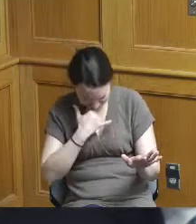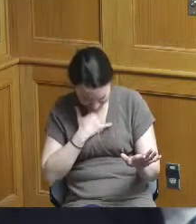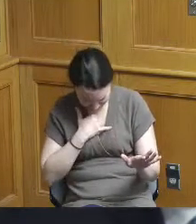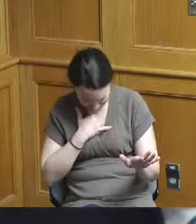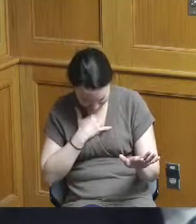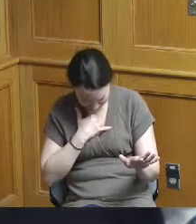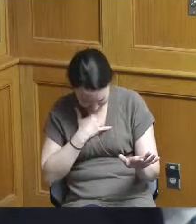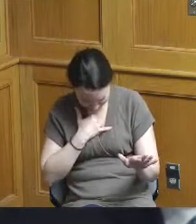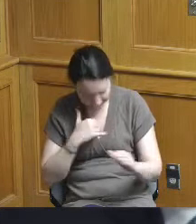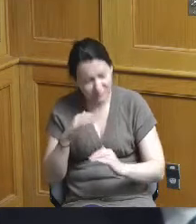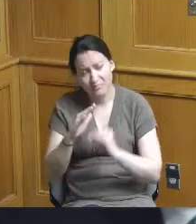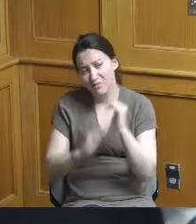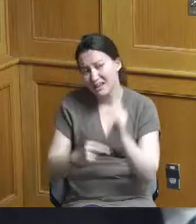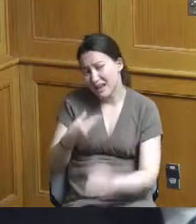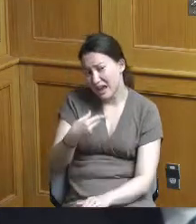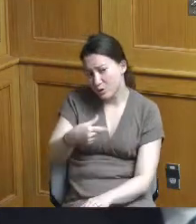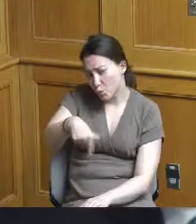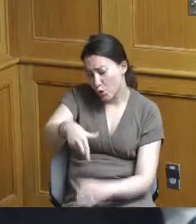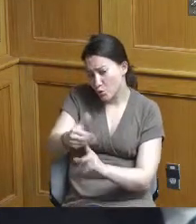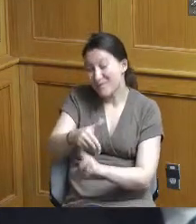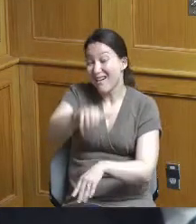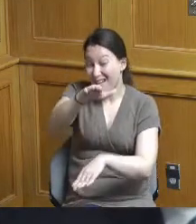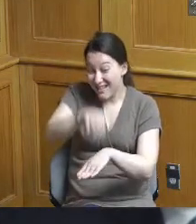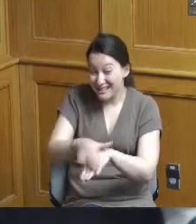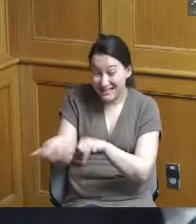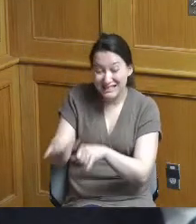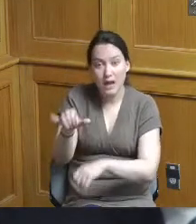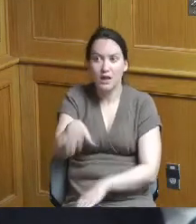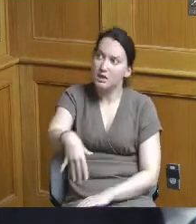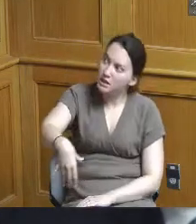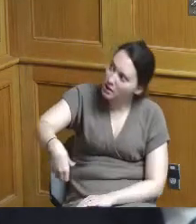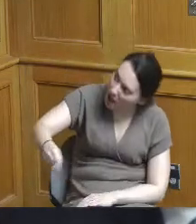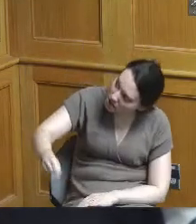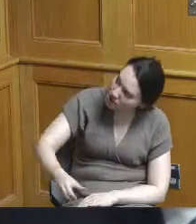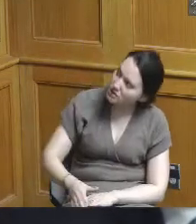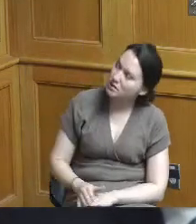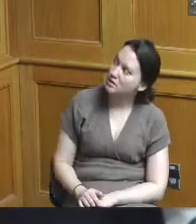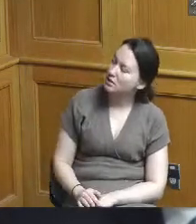the headquarter Hotel on that site is that the question yes so let me just provide something I